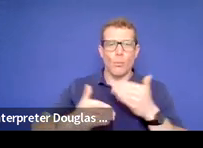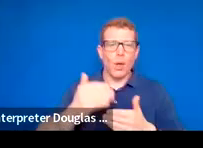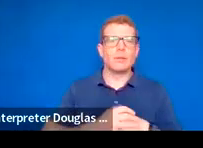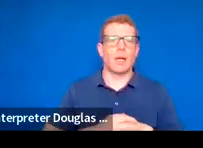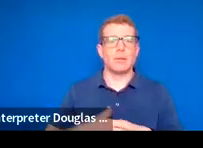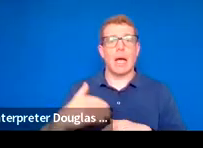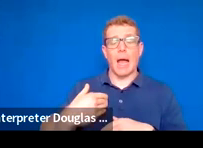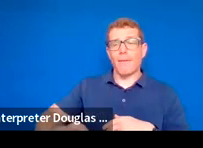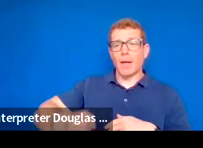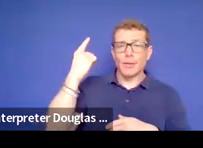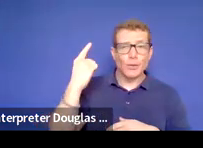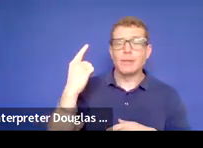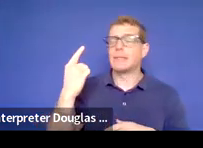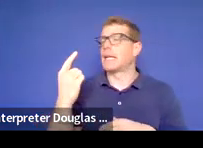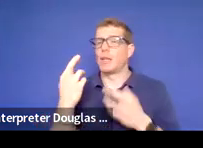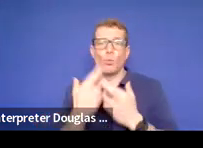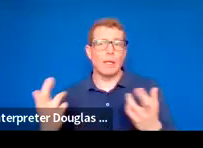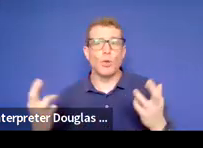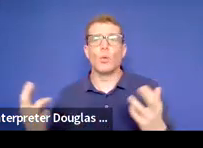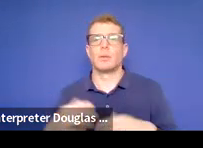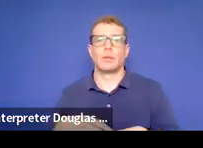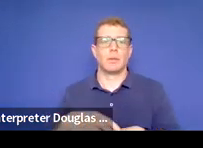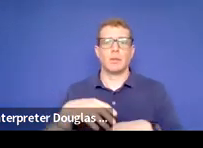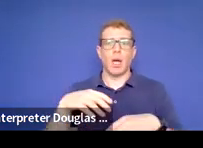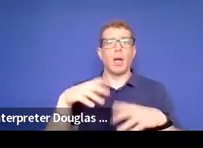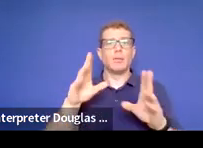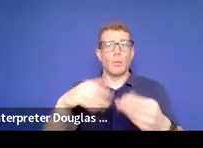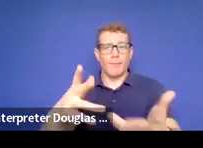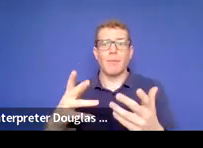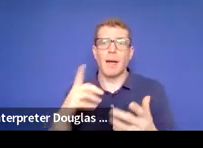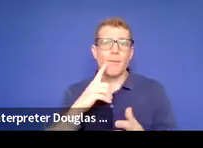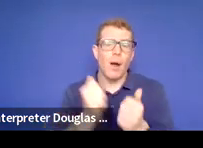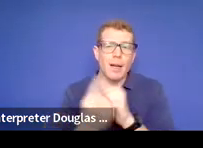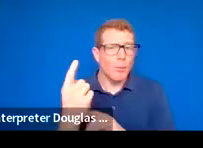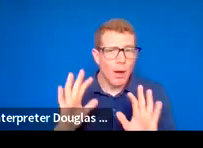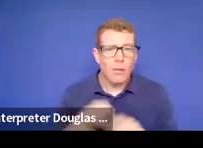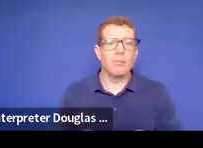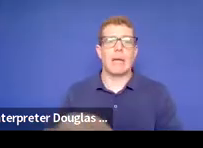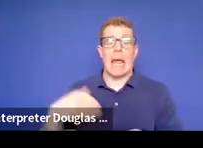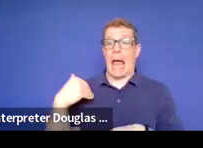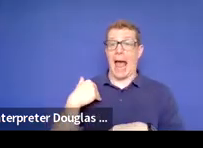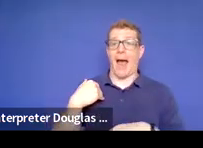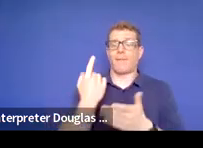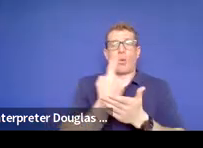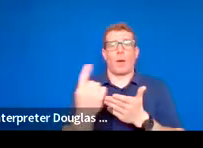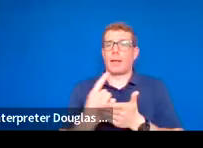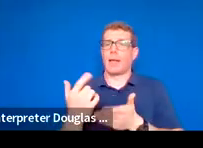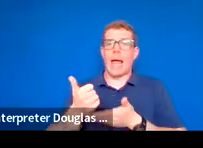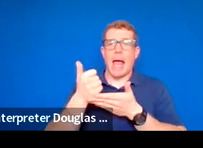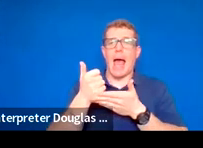We give education and support. We have a weekly help line and call anytime Monday through Friday, 8 am.